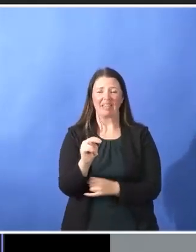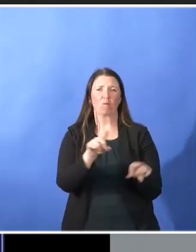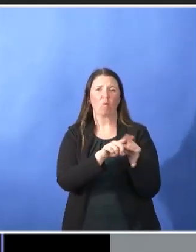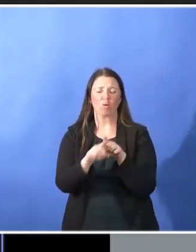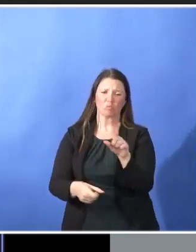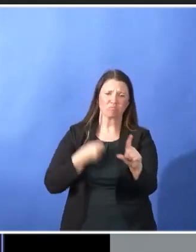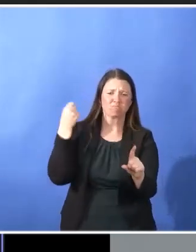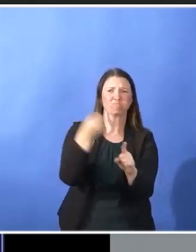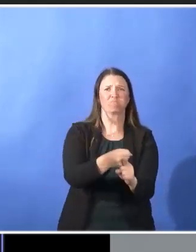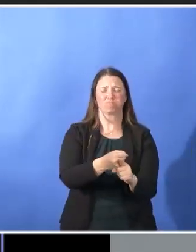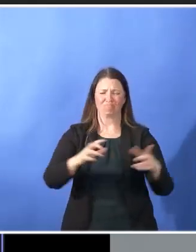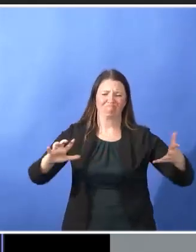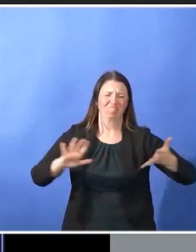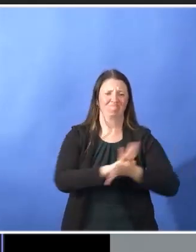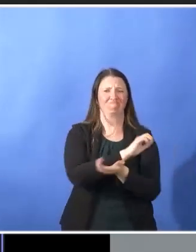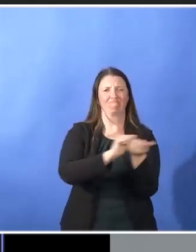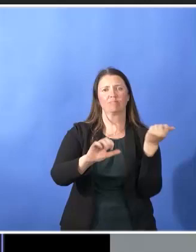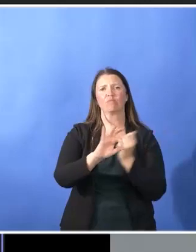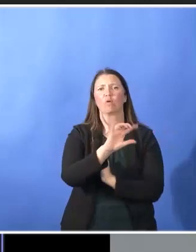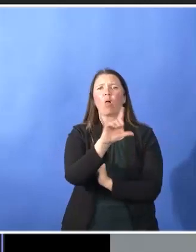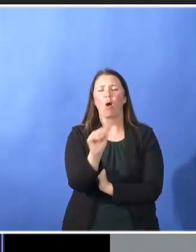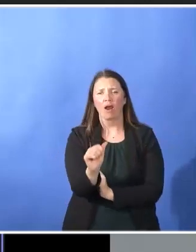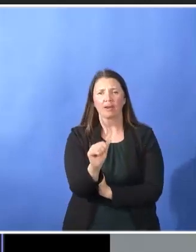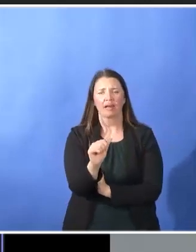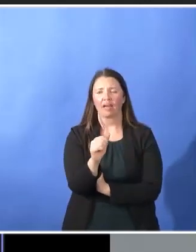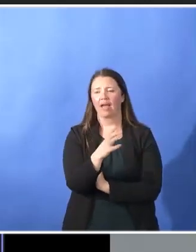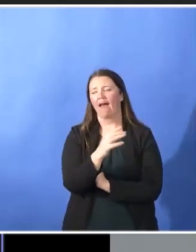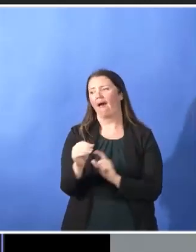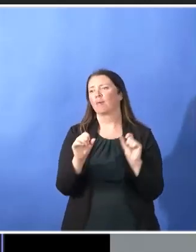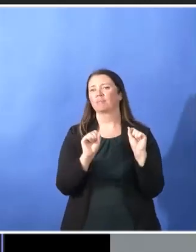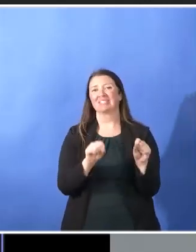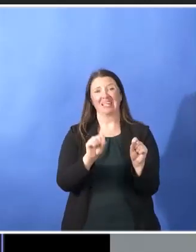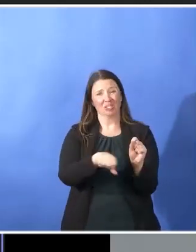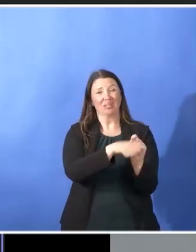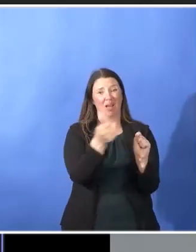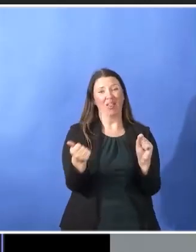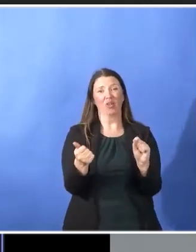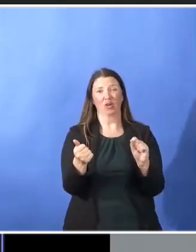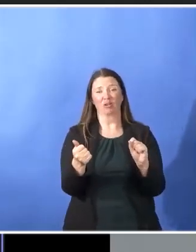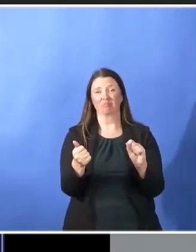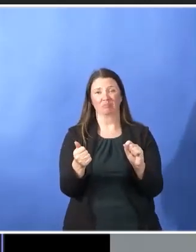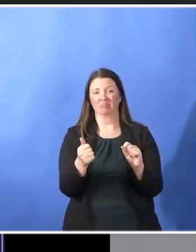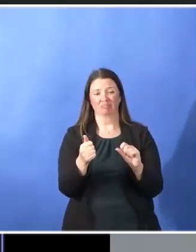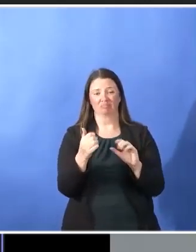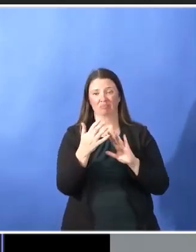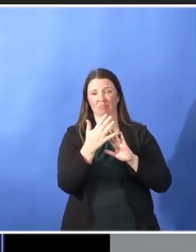BRINGING SEVERE DAMAGE TO FLORIDA AND POTENTIALLY OTHER PARTS OF THE EAST COAST. AS EVER, MY THOUGHTS AND PRAYERS